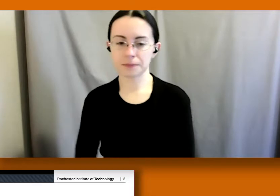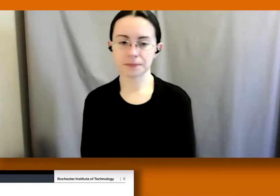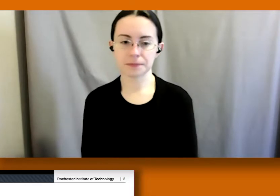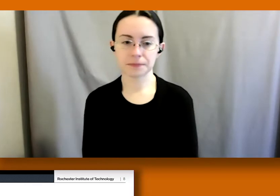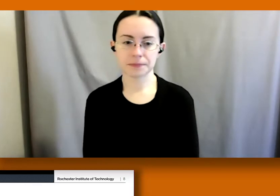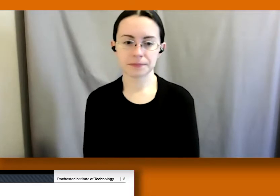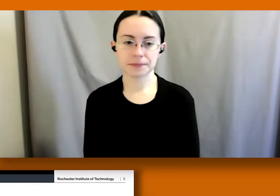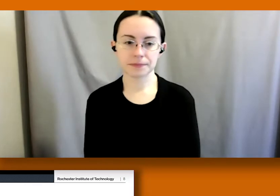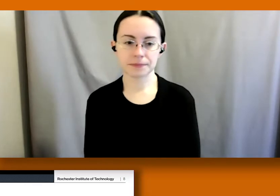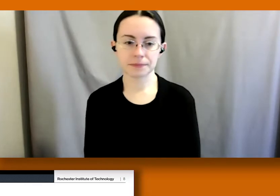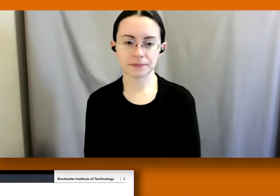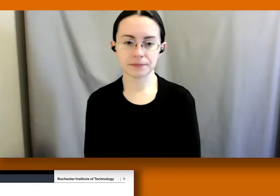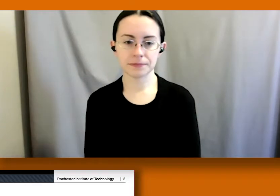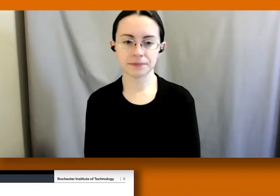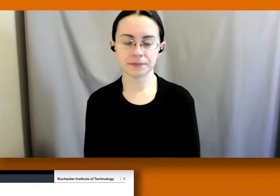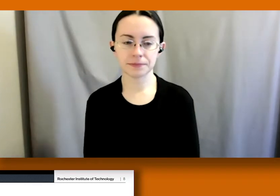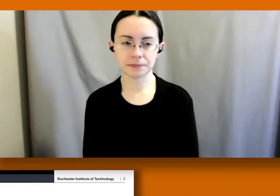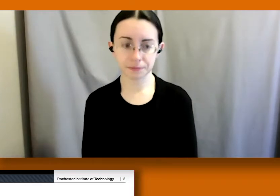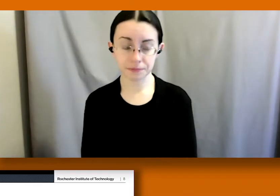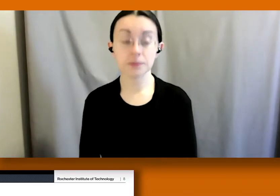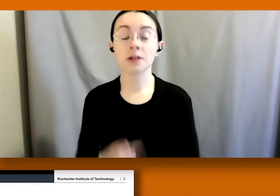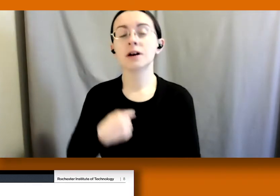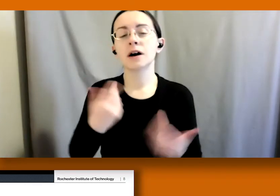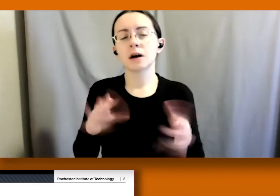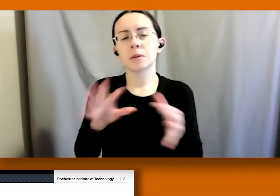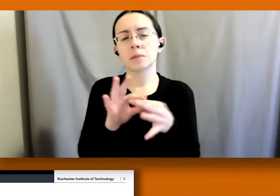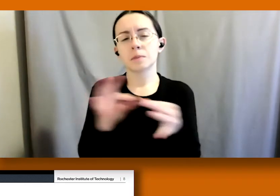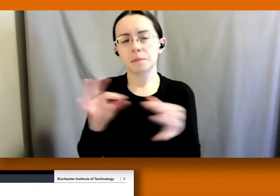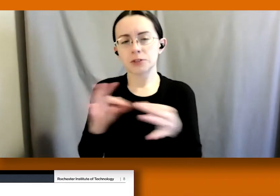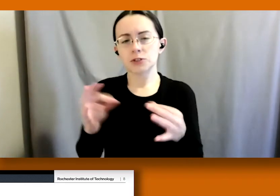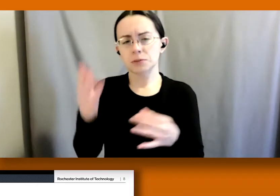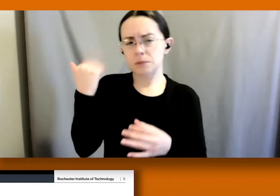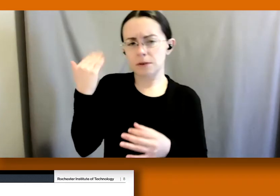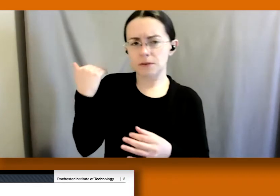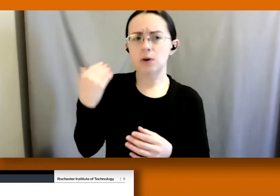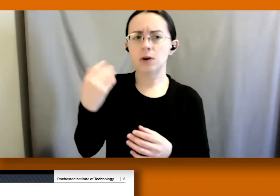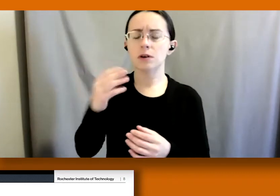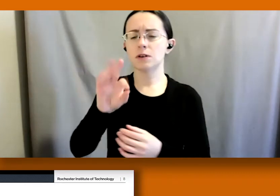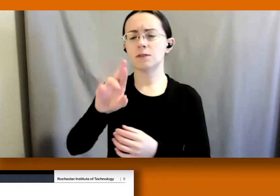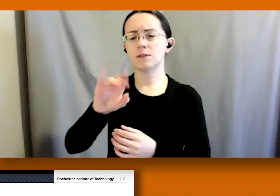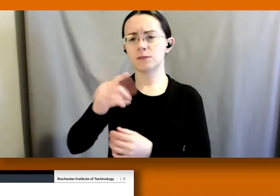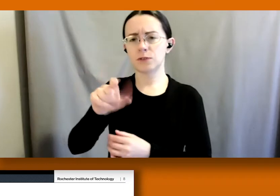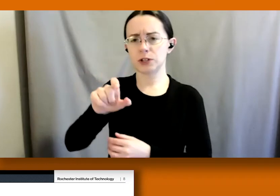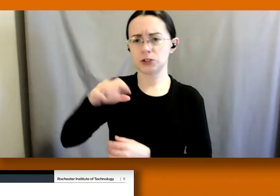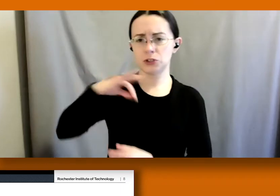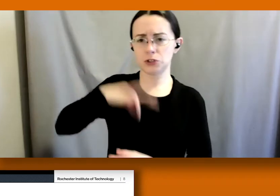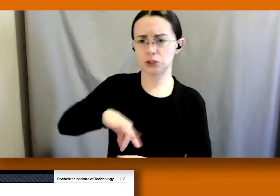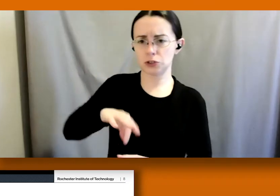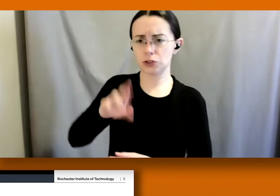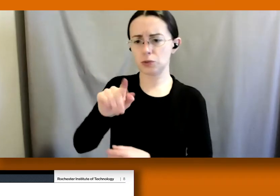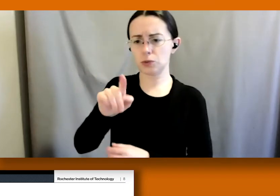And then, like I mentioned before, there are different fringe rates for sponsored research